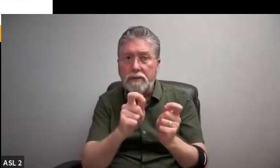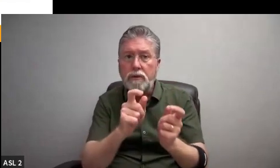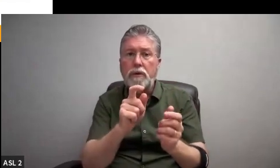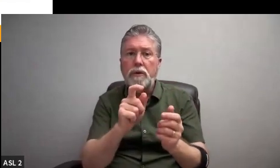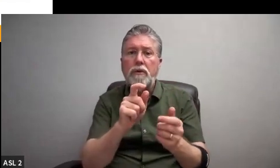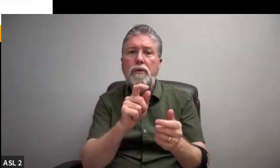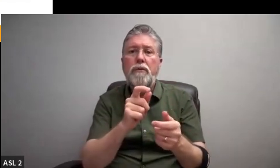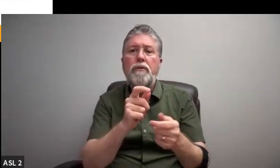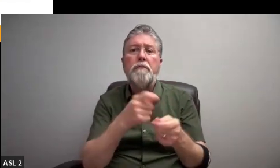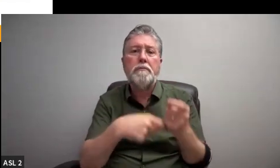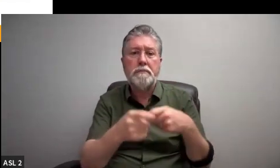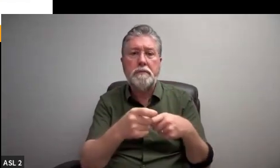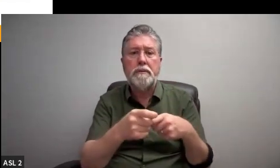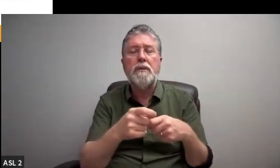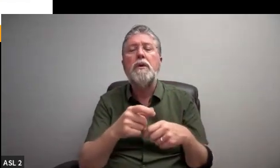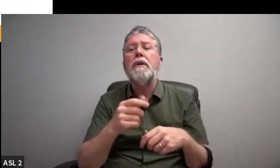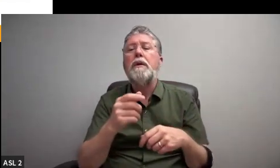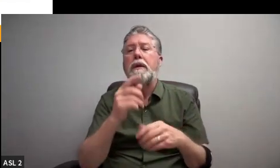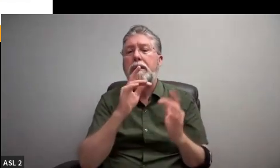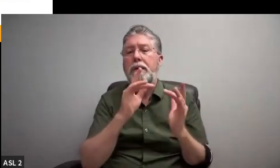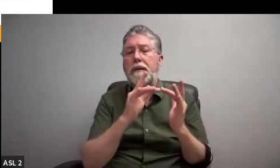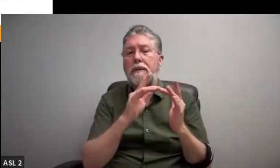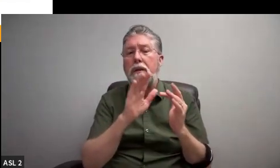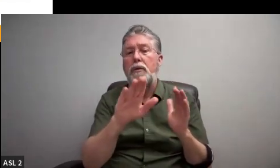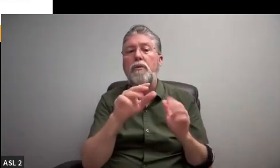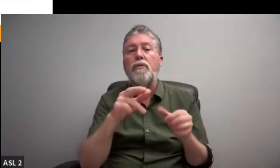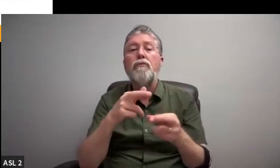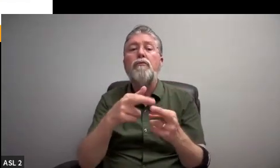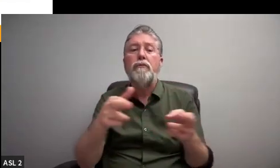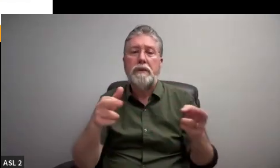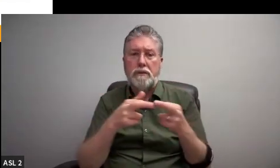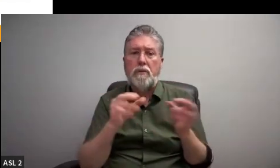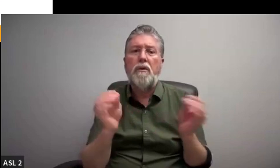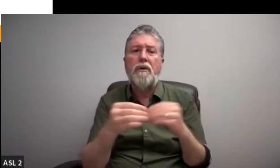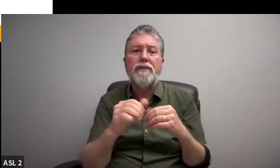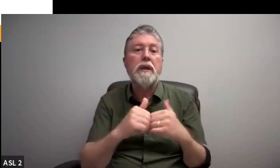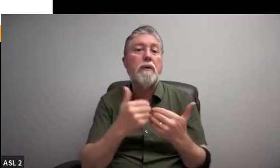distribution plan, please consult with your Regional Office on how to proceed. Failure to